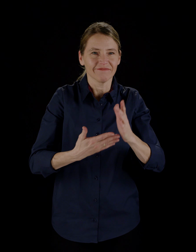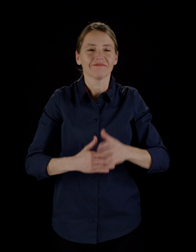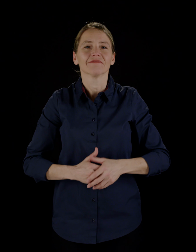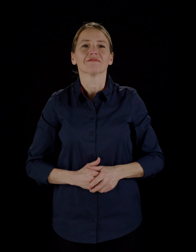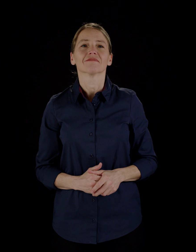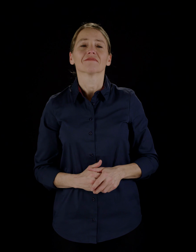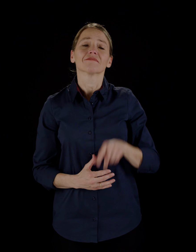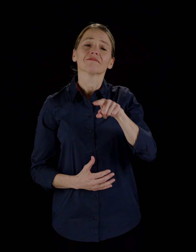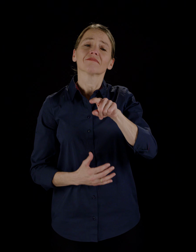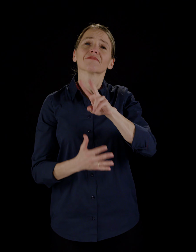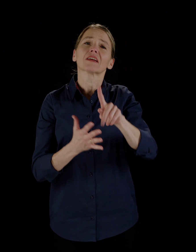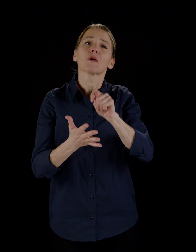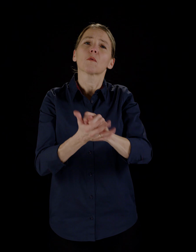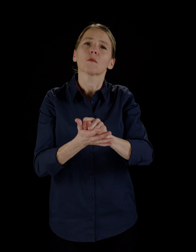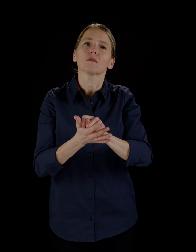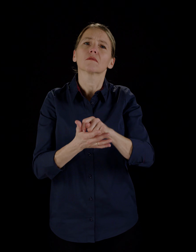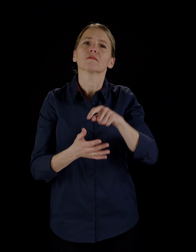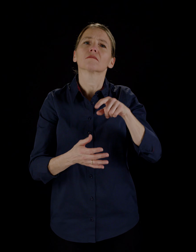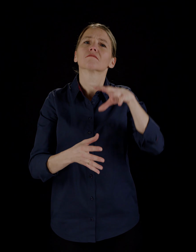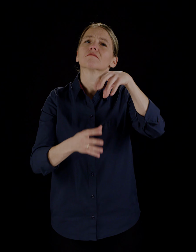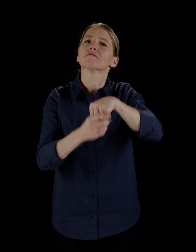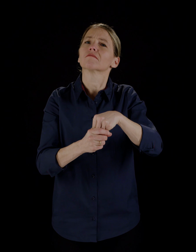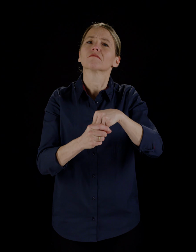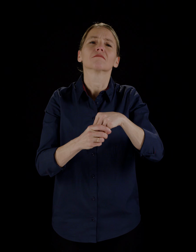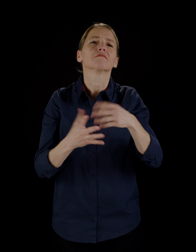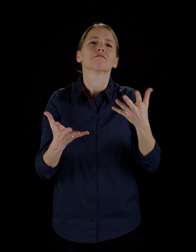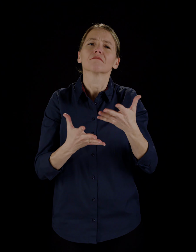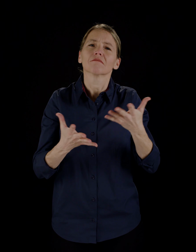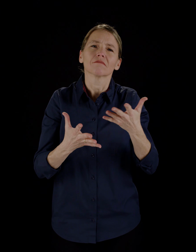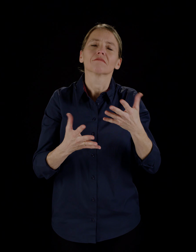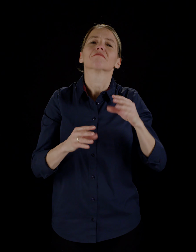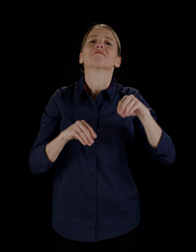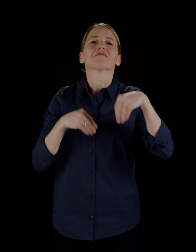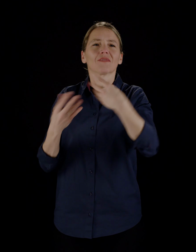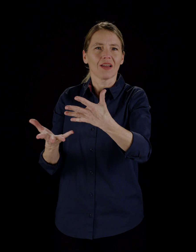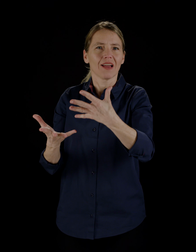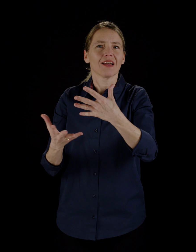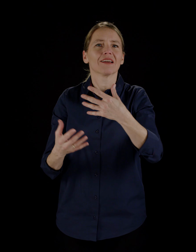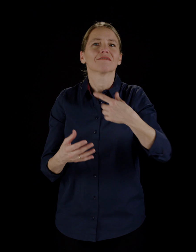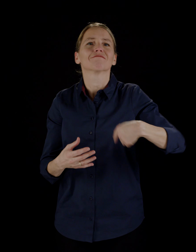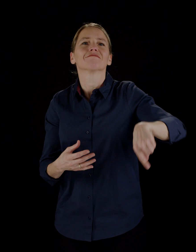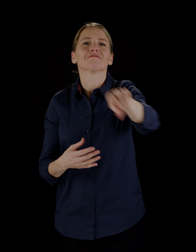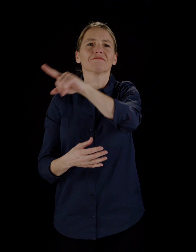These videos were developed to provide an overview of Internet services. They are intended